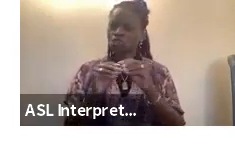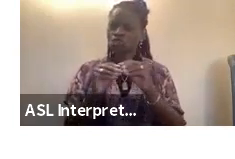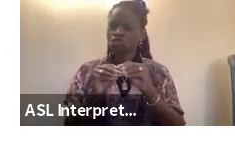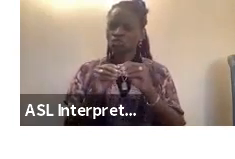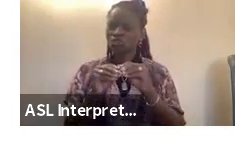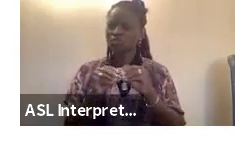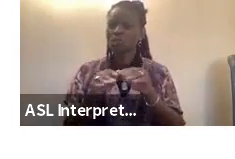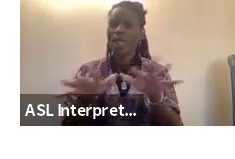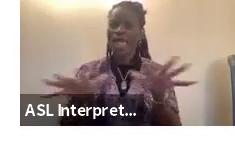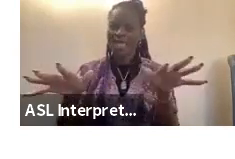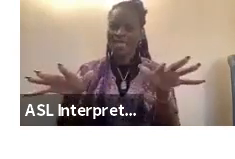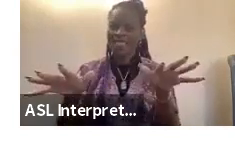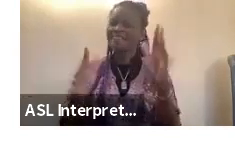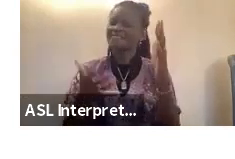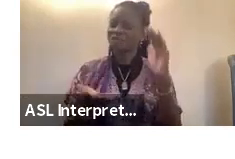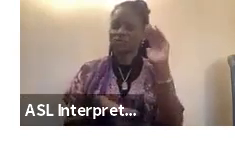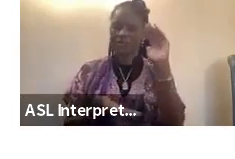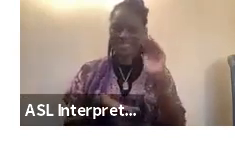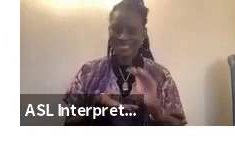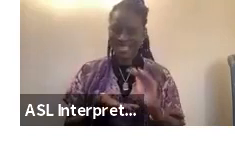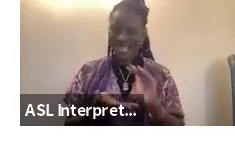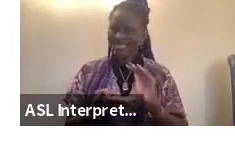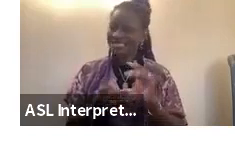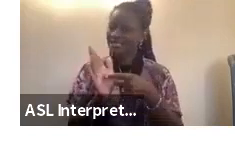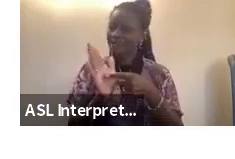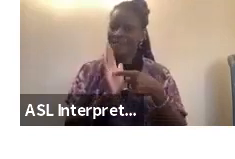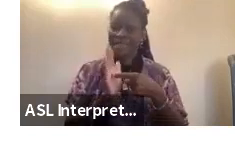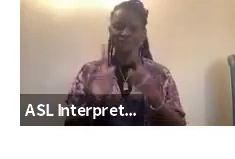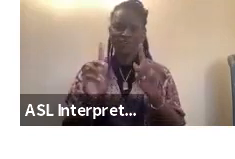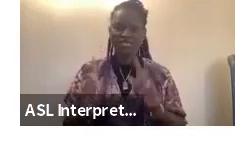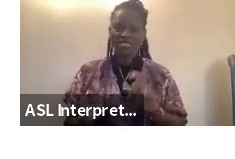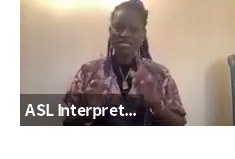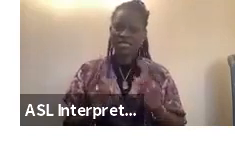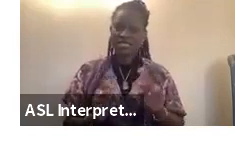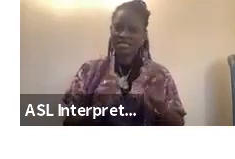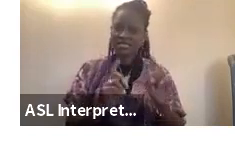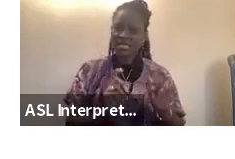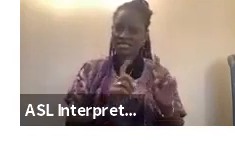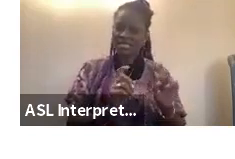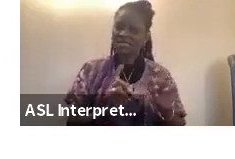There has been less demand for testing, but our testing remains high.